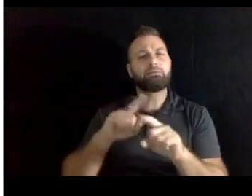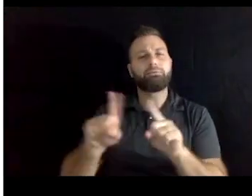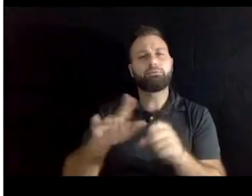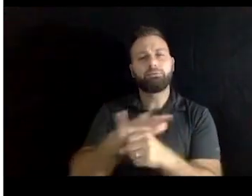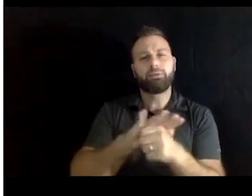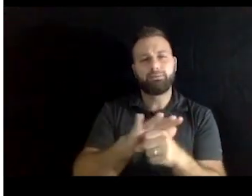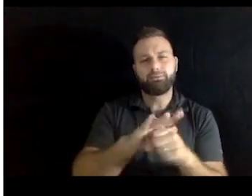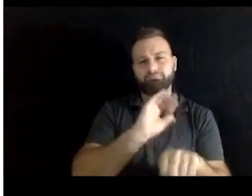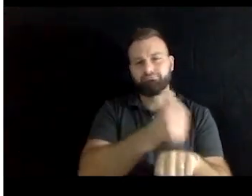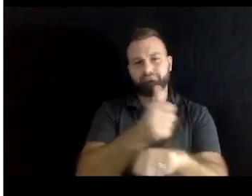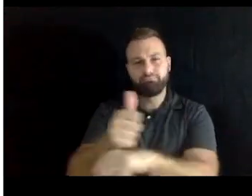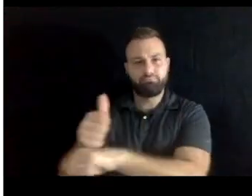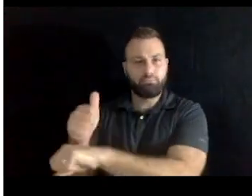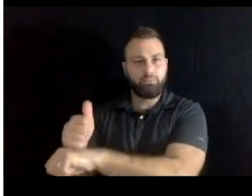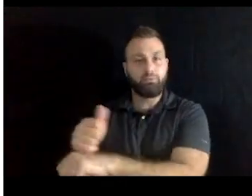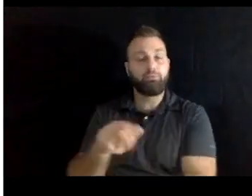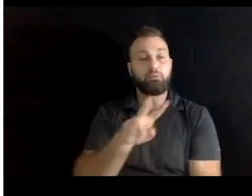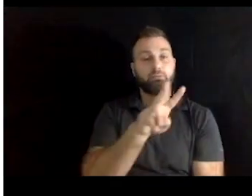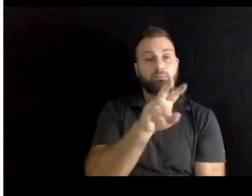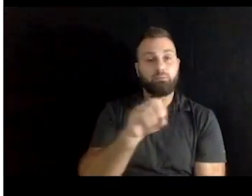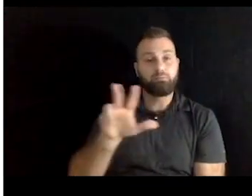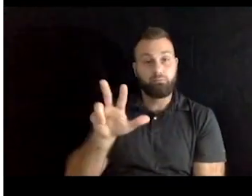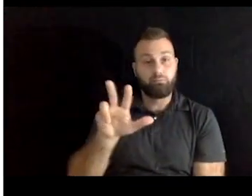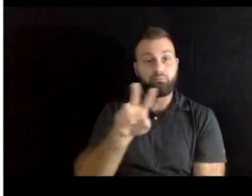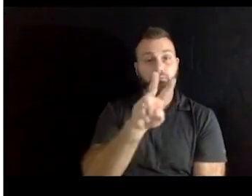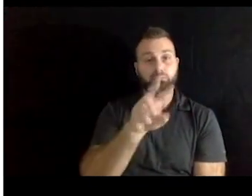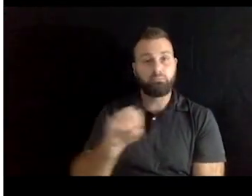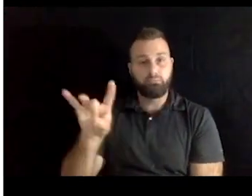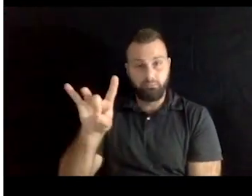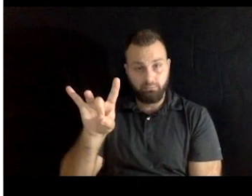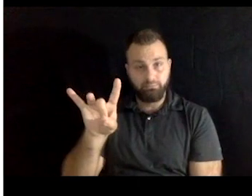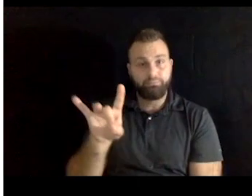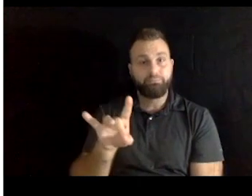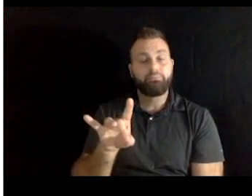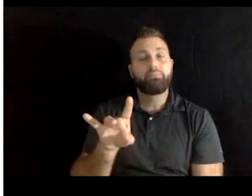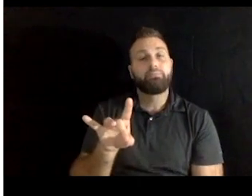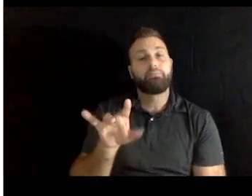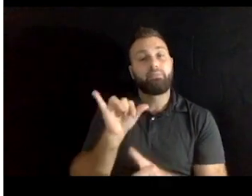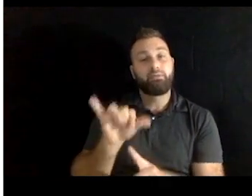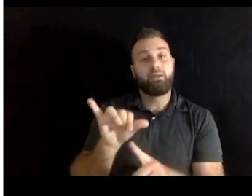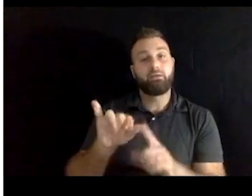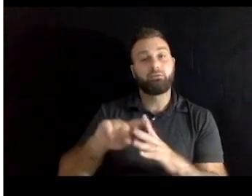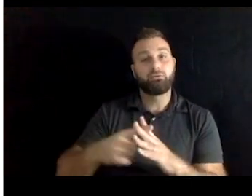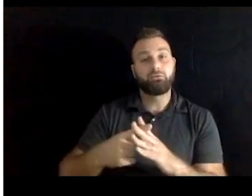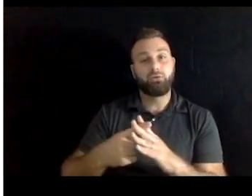were operating operation from 2003 to 2008. YTD it targeted youth 14 to 25 who